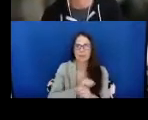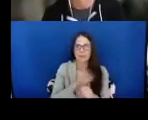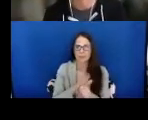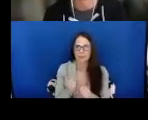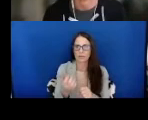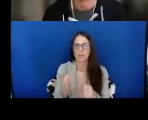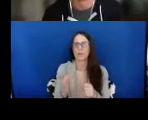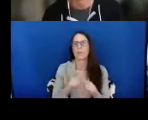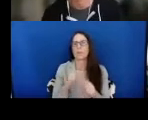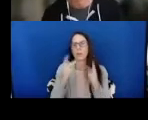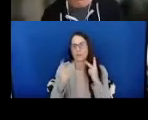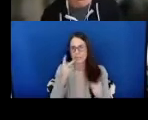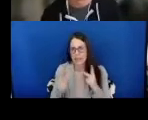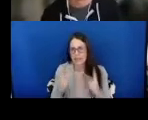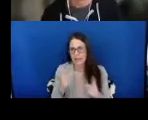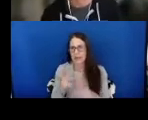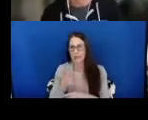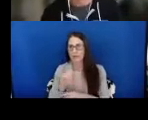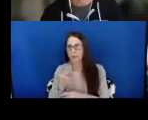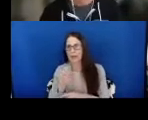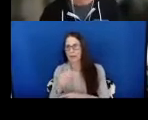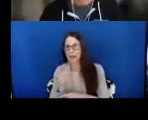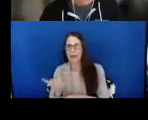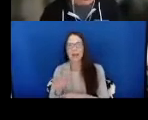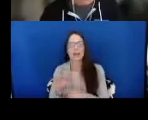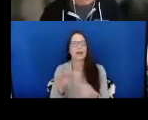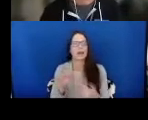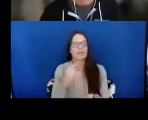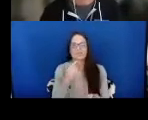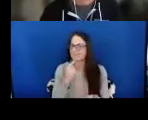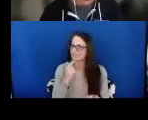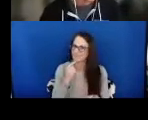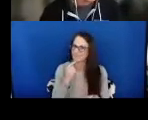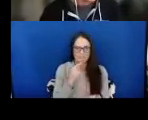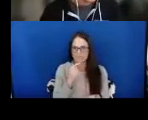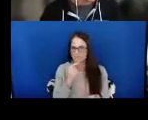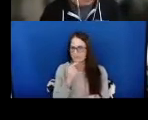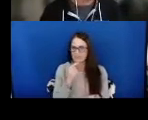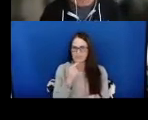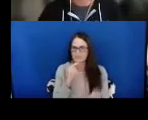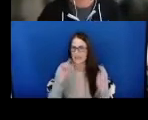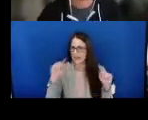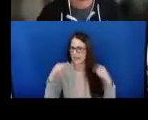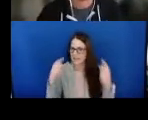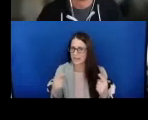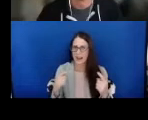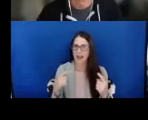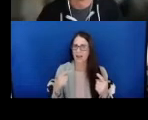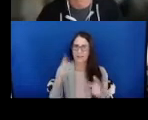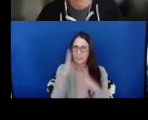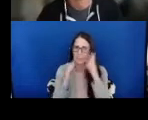from Carol Hey indicates it has not been equal in any sort of way.